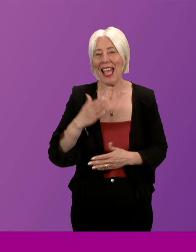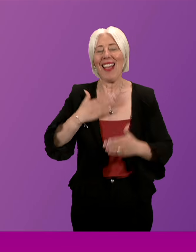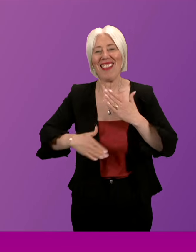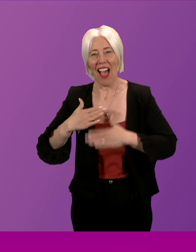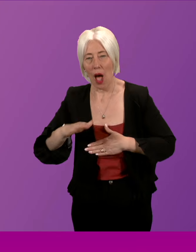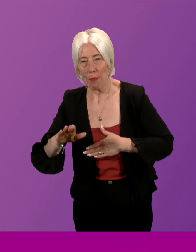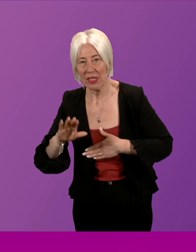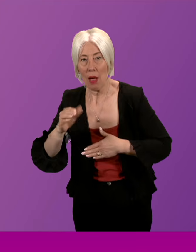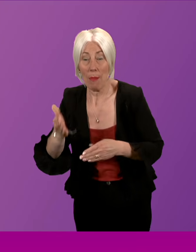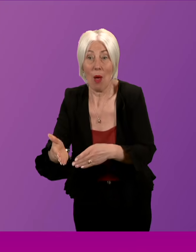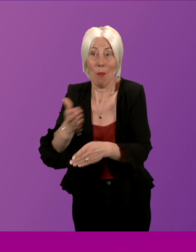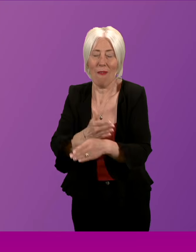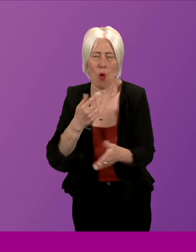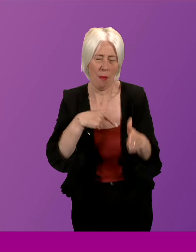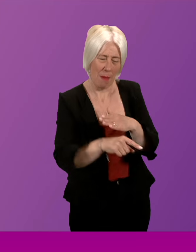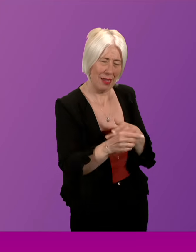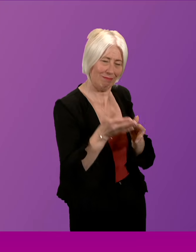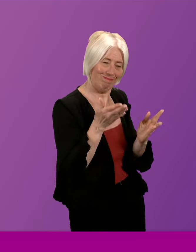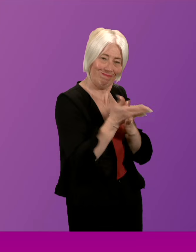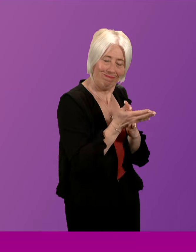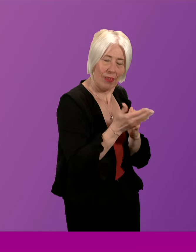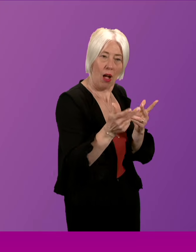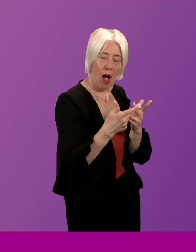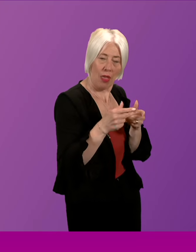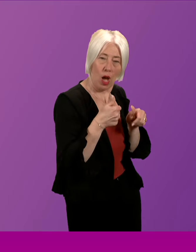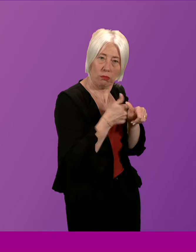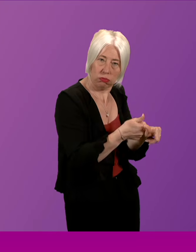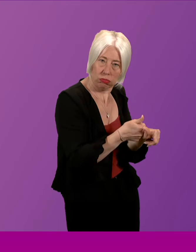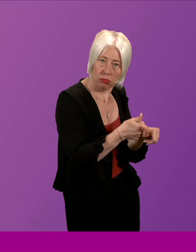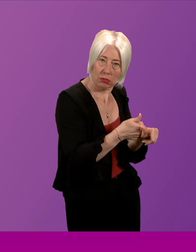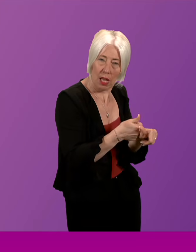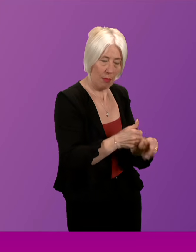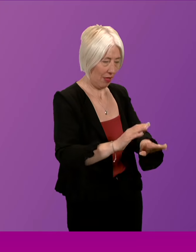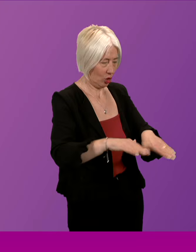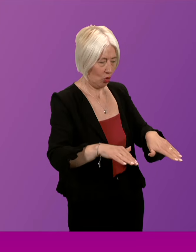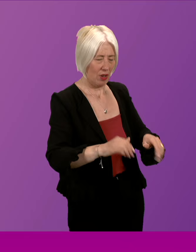provide support to families where children are presenting with dysregulated behaviour.